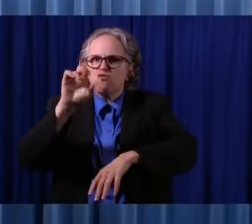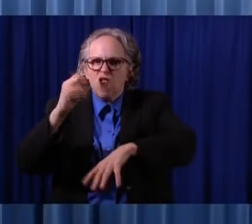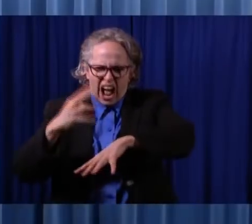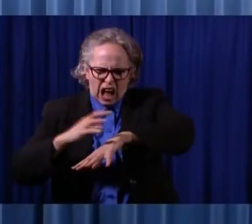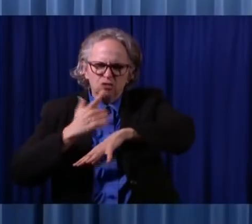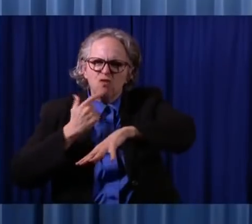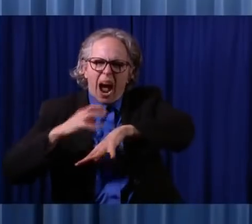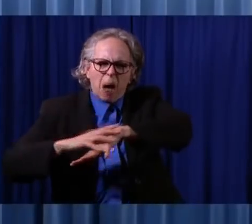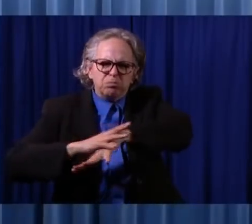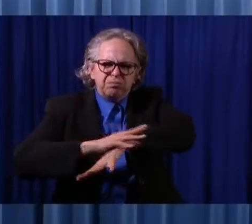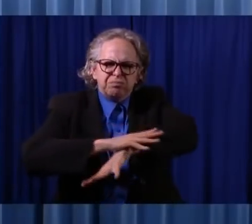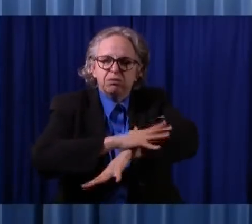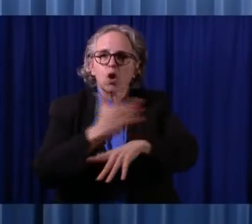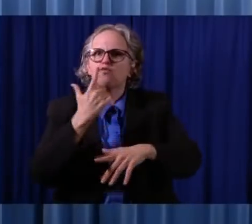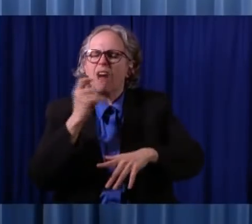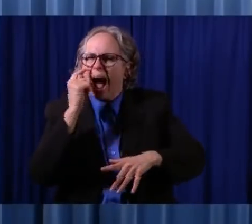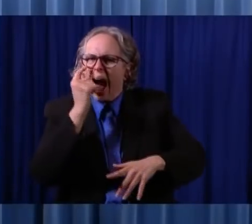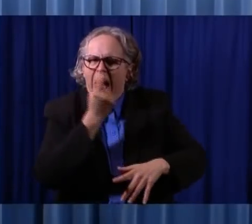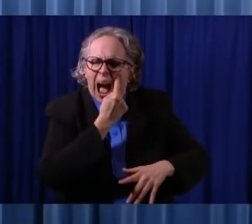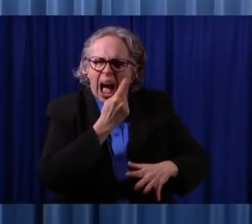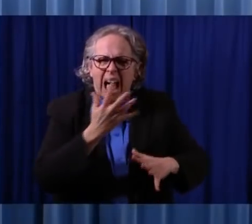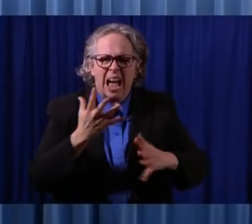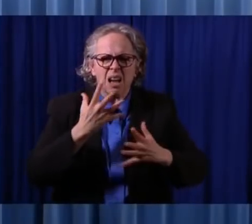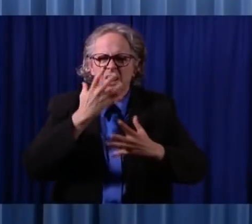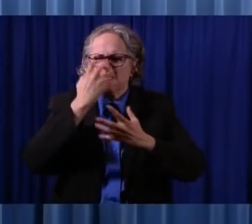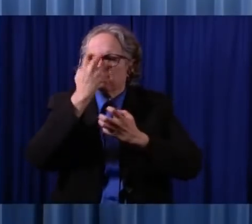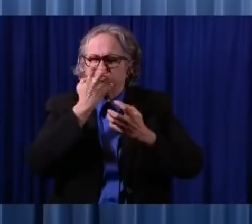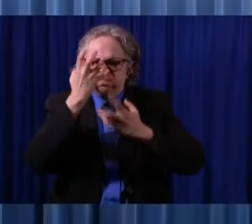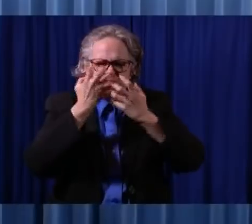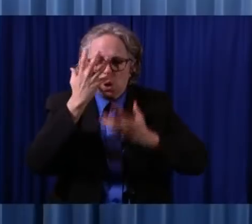SYMPTOMS LIKE NAUSEA, VOMITING,